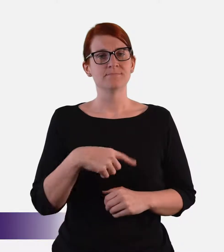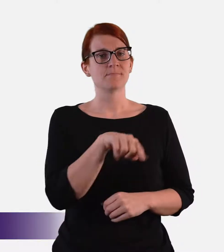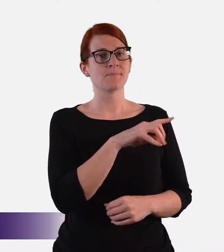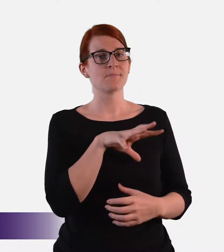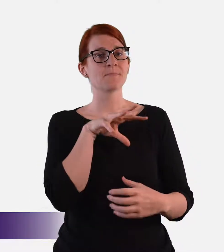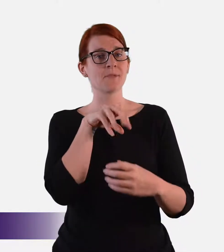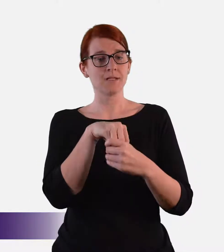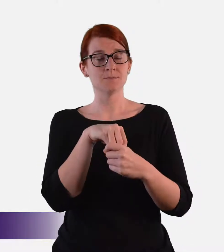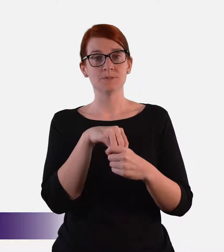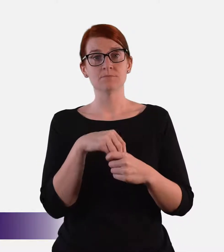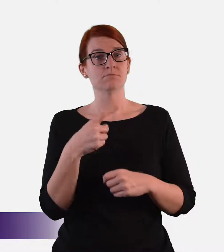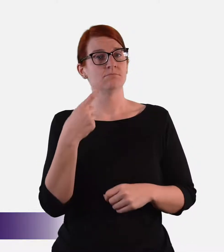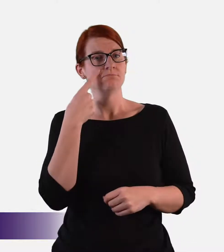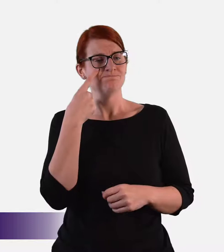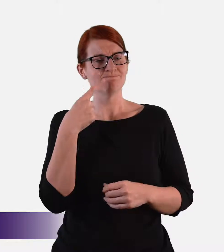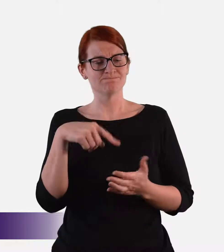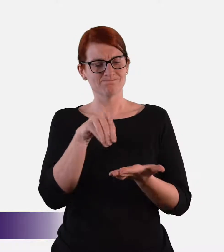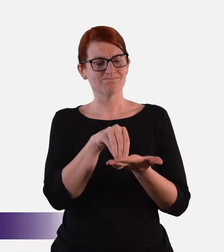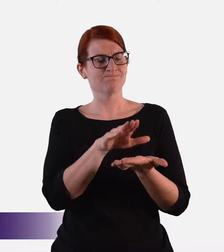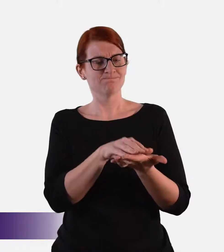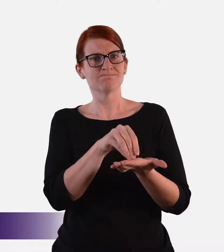Participants noted numerous examples where the lack of safe -